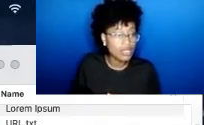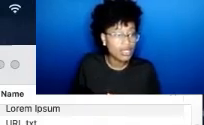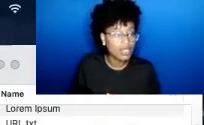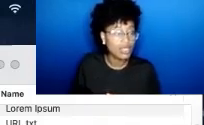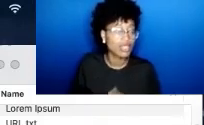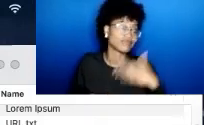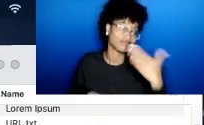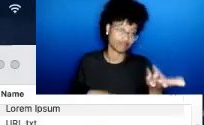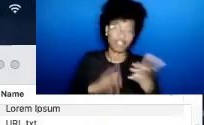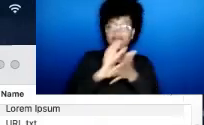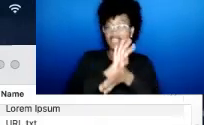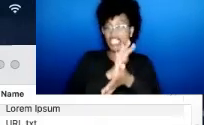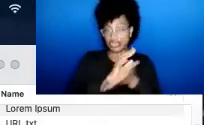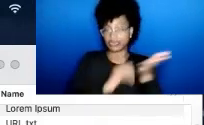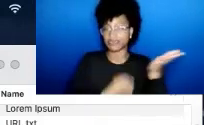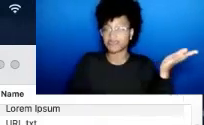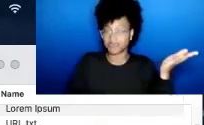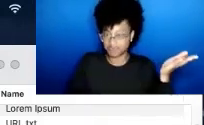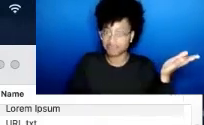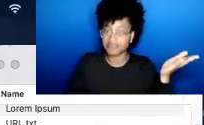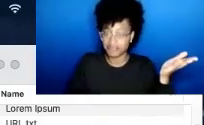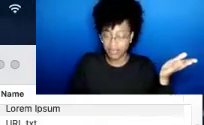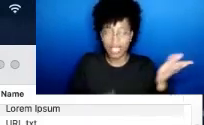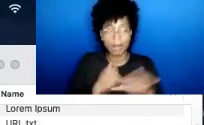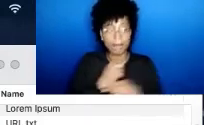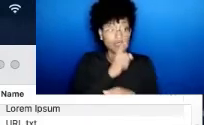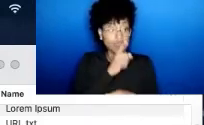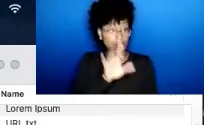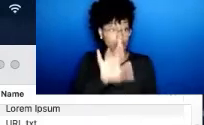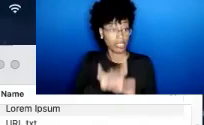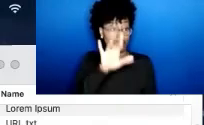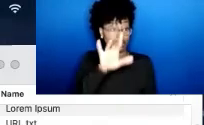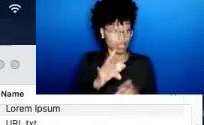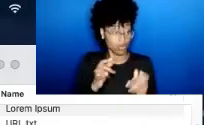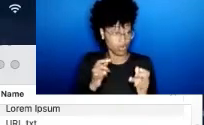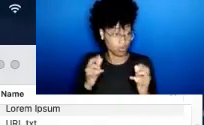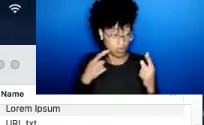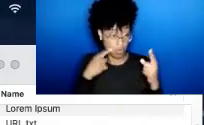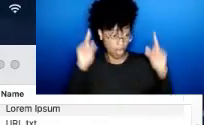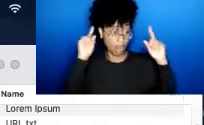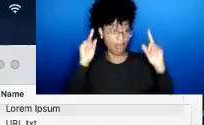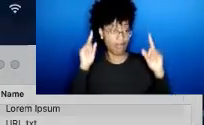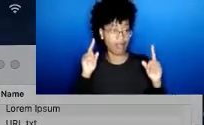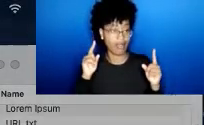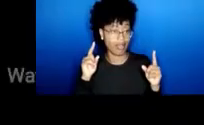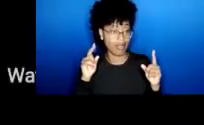video. Make sure that it plays. 07:10:04 Make sure that it expands.